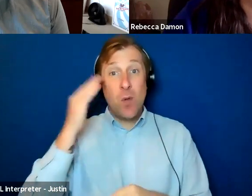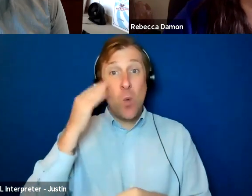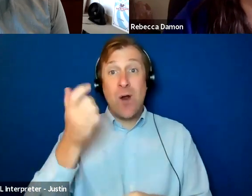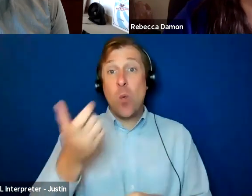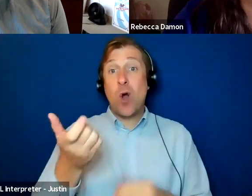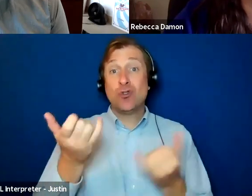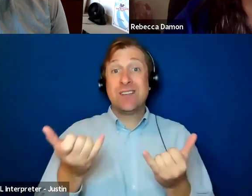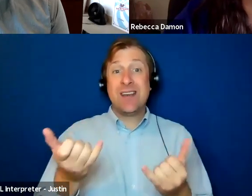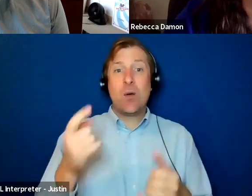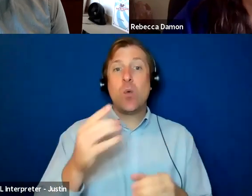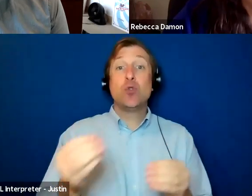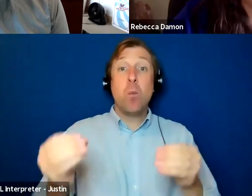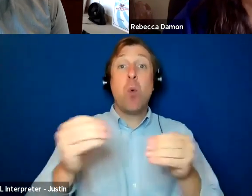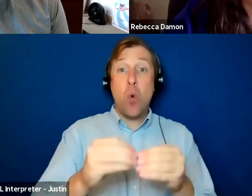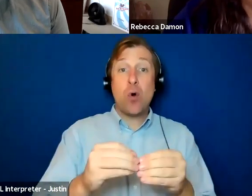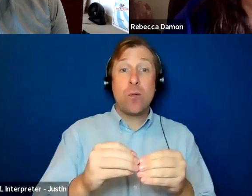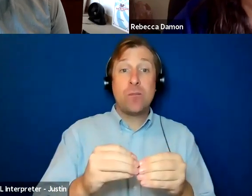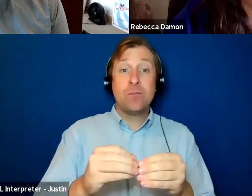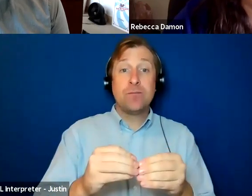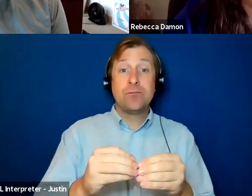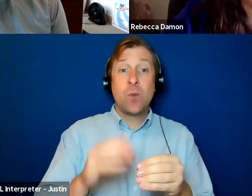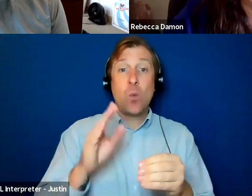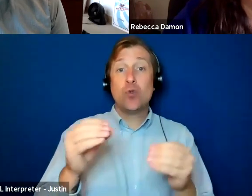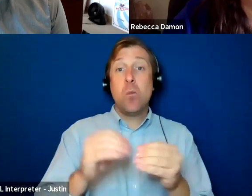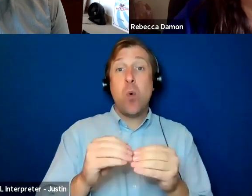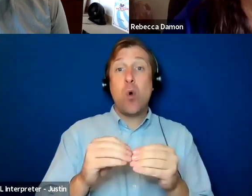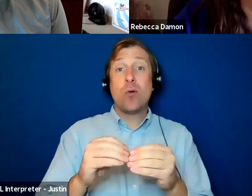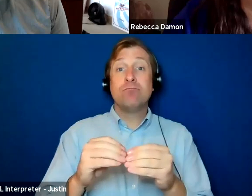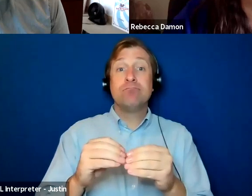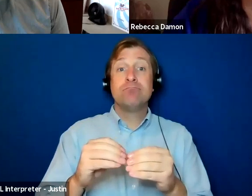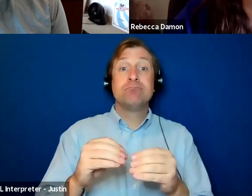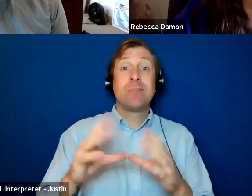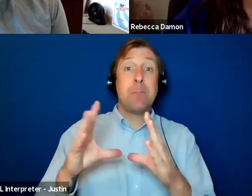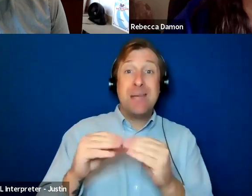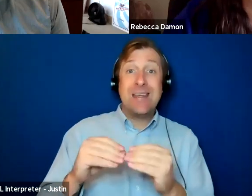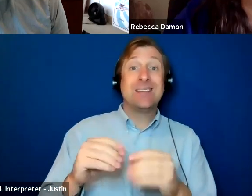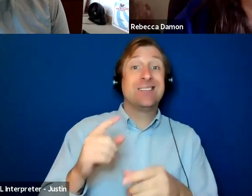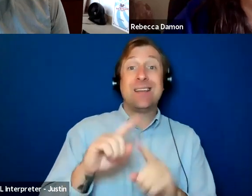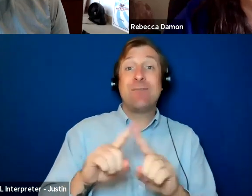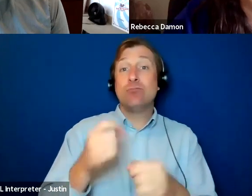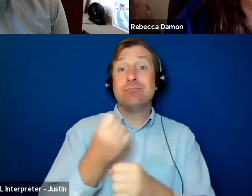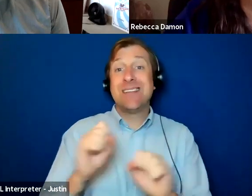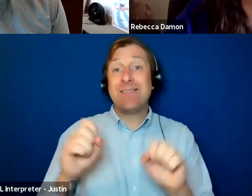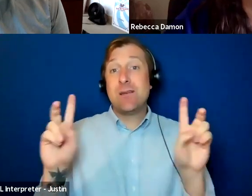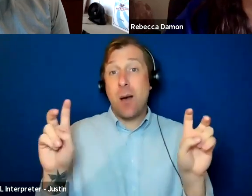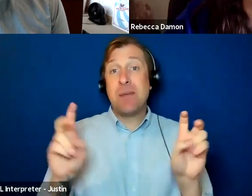that we will do additional President's Task Forces on this and other safety topics. And as, as this is going forward,